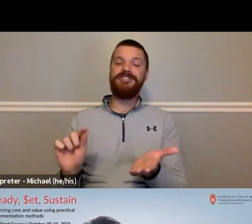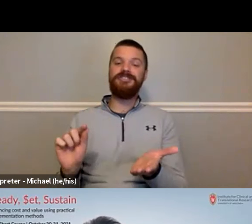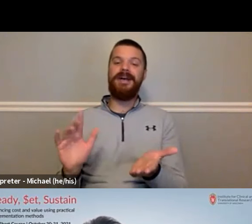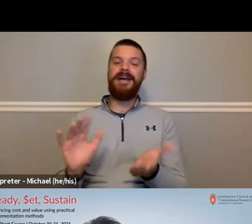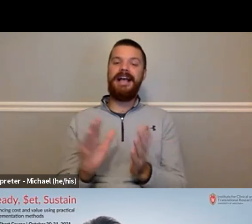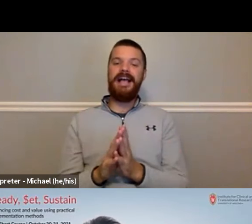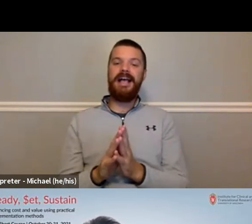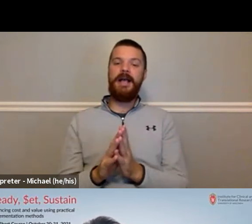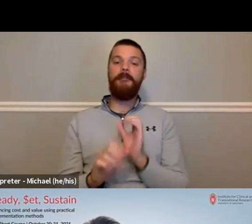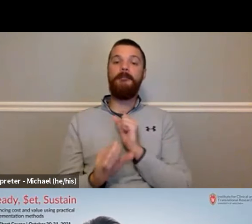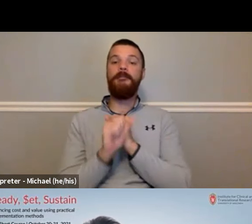Michelle Chui: marketed for profitability.